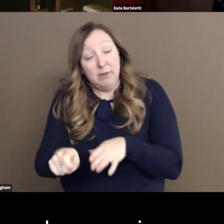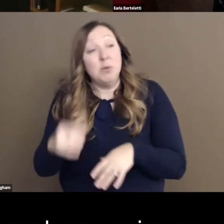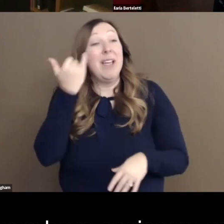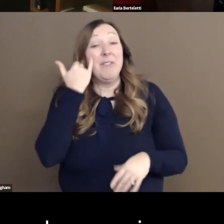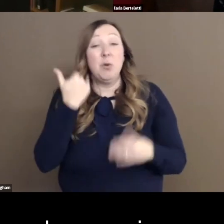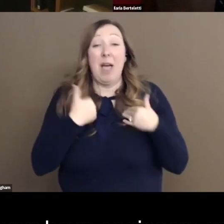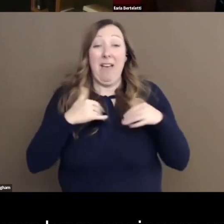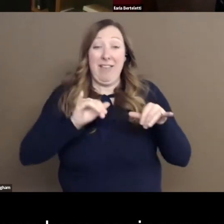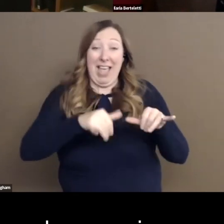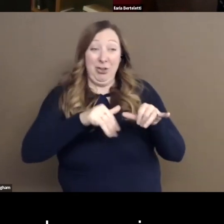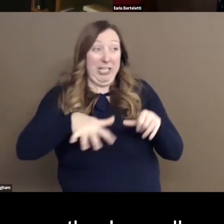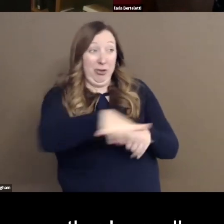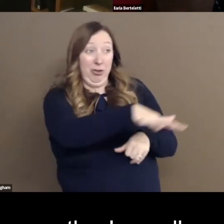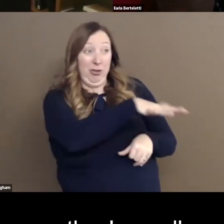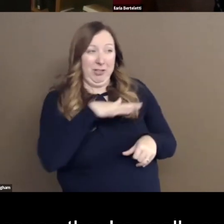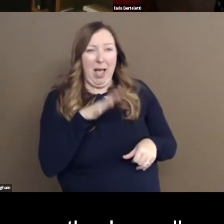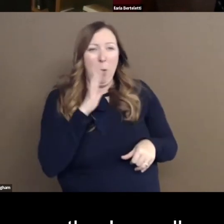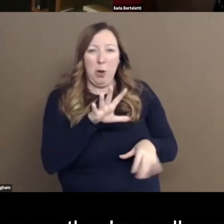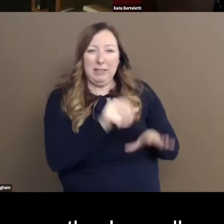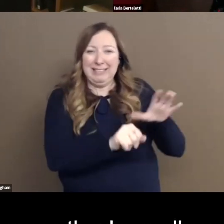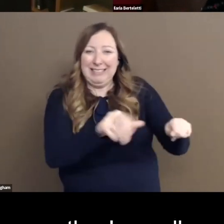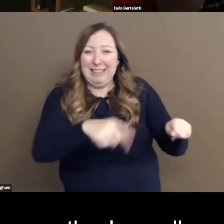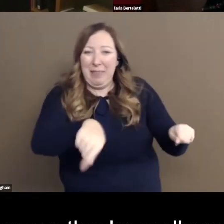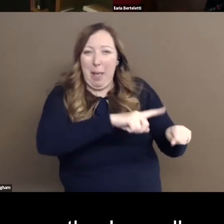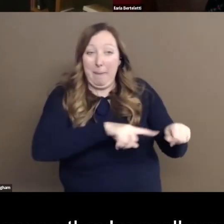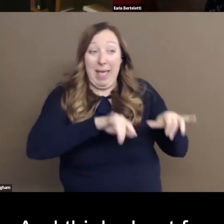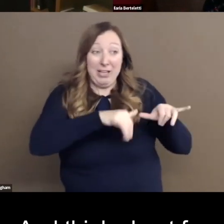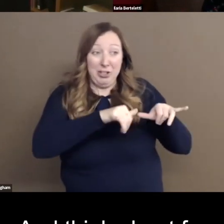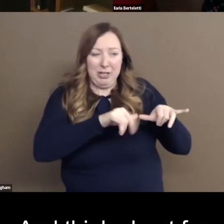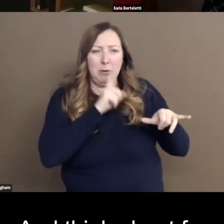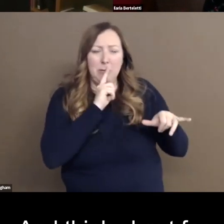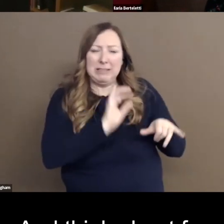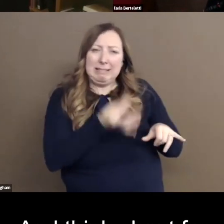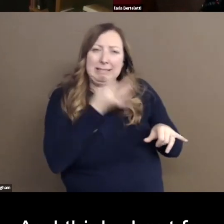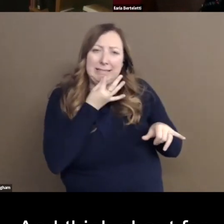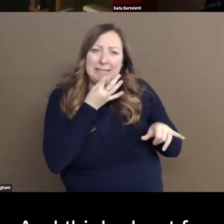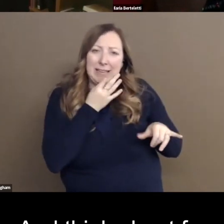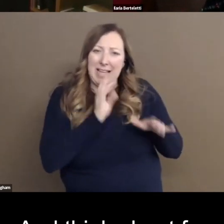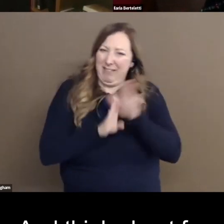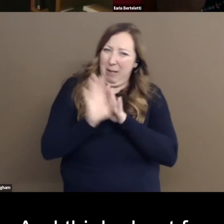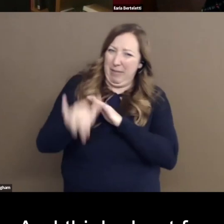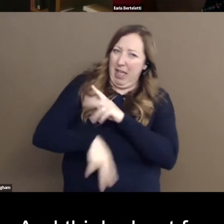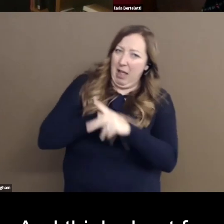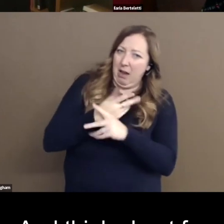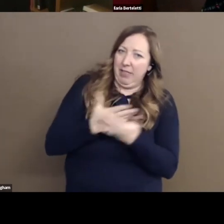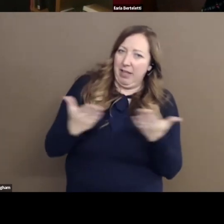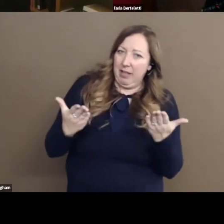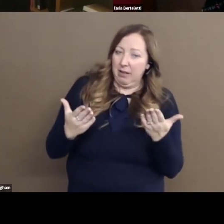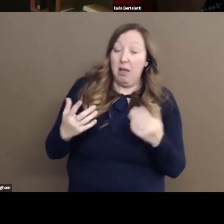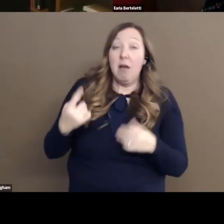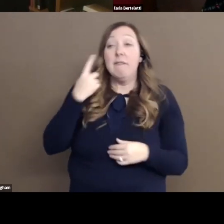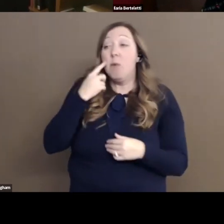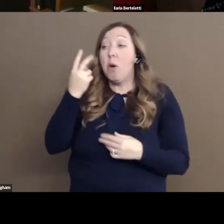i would go find them because they're really good at this kind of thing and think about for the visual spatial kinds